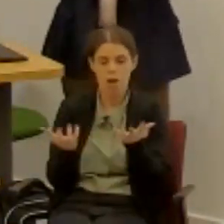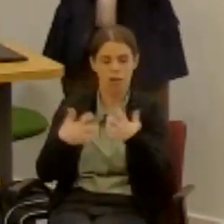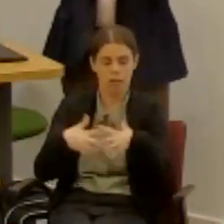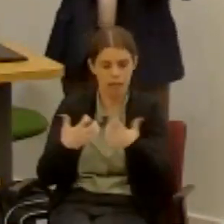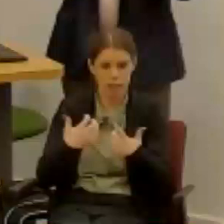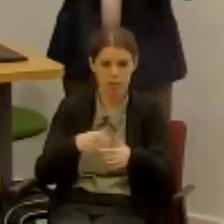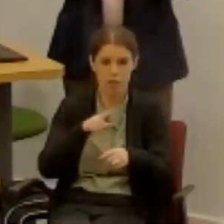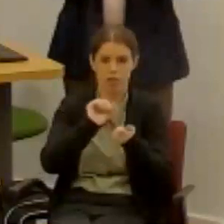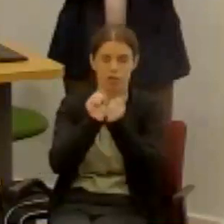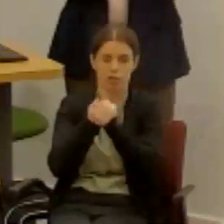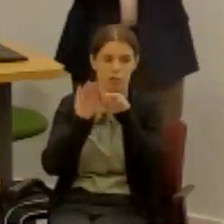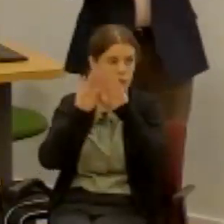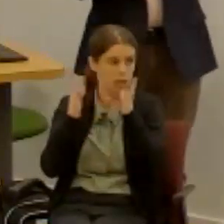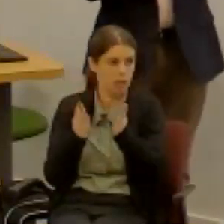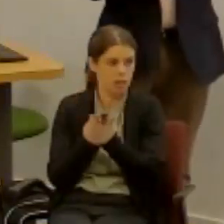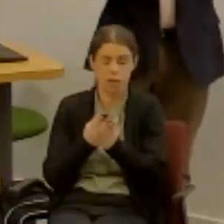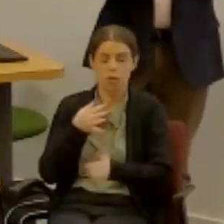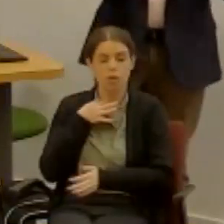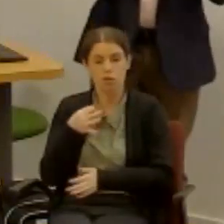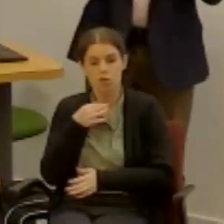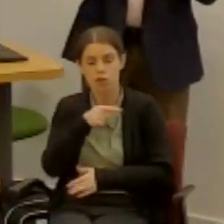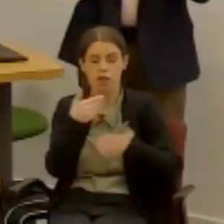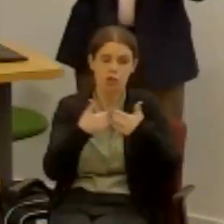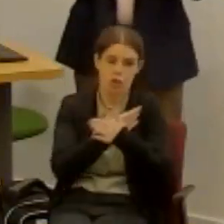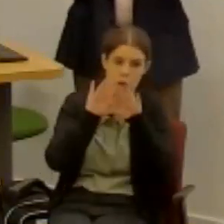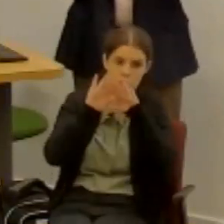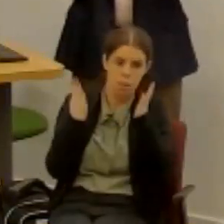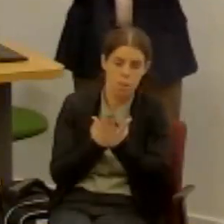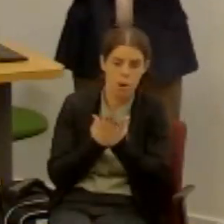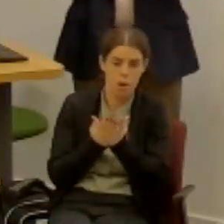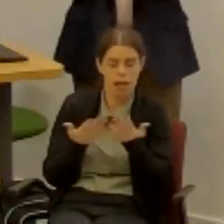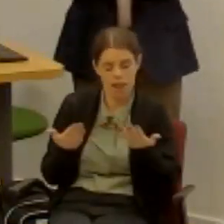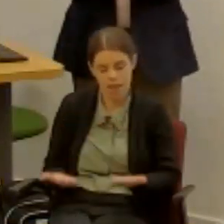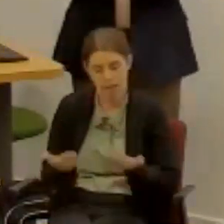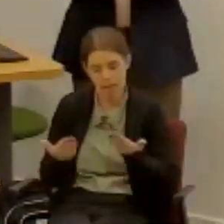would have reduced the risk. So, the modern synthetic balls are lighter feathers and fly through the air.